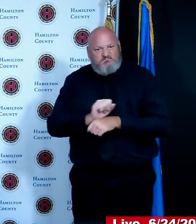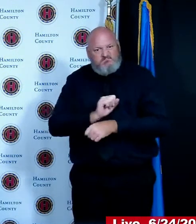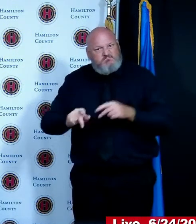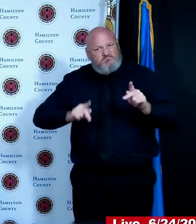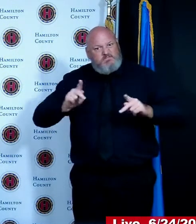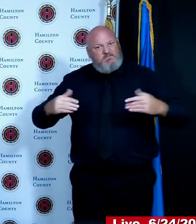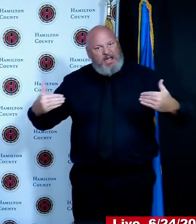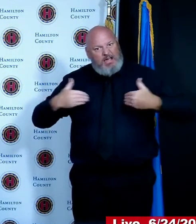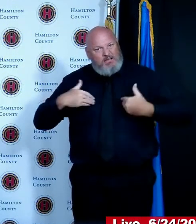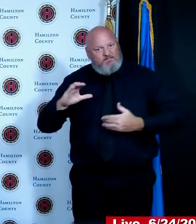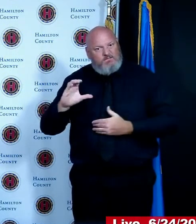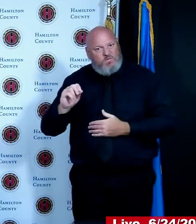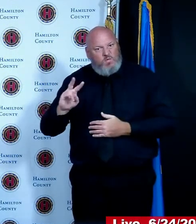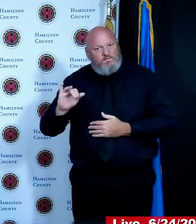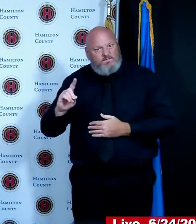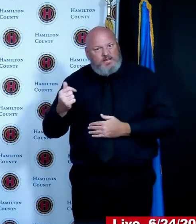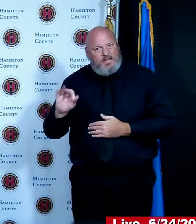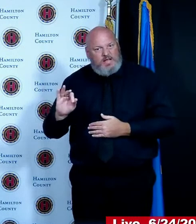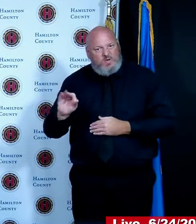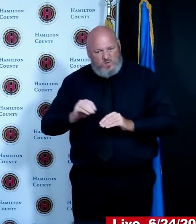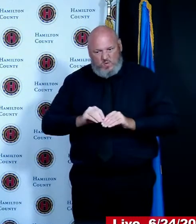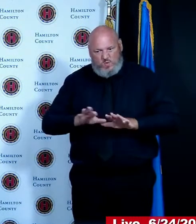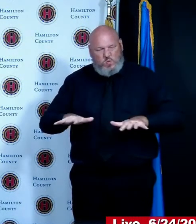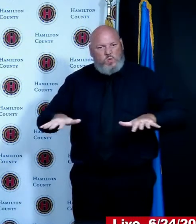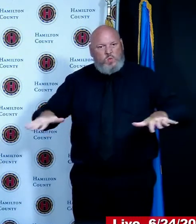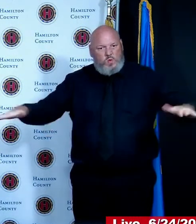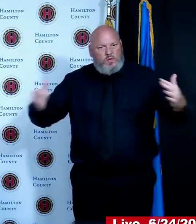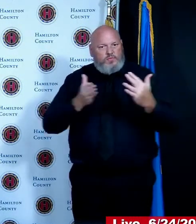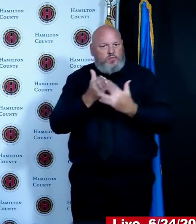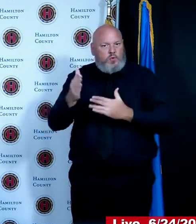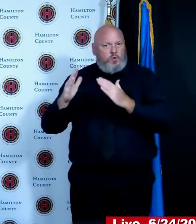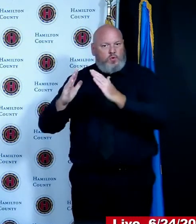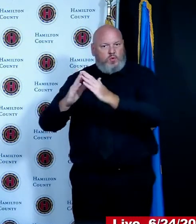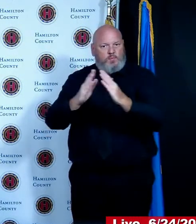couple of specifics related to what we know and Greg Kesterman's here and he